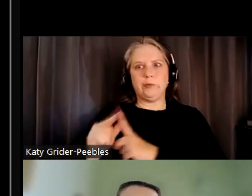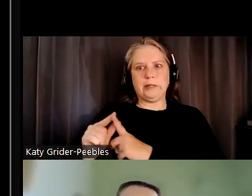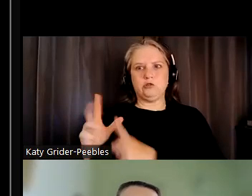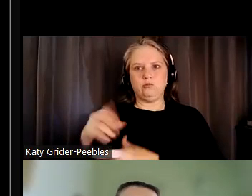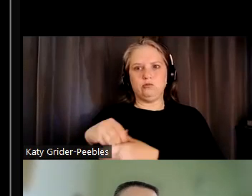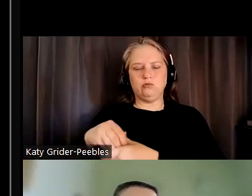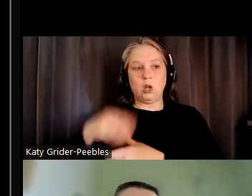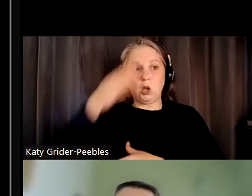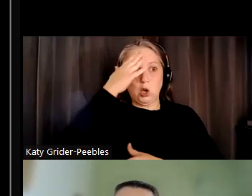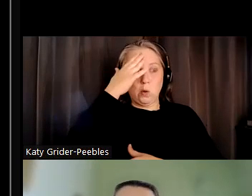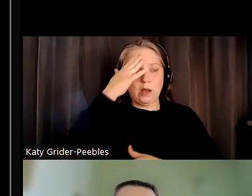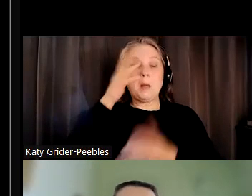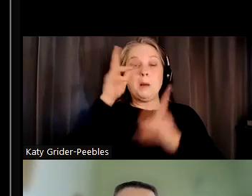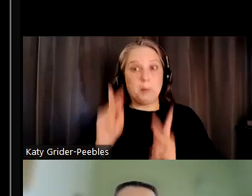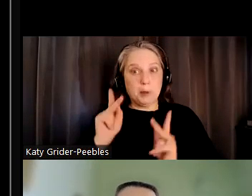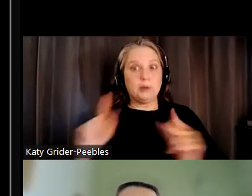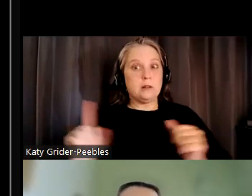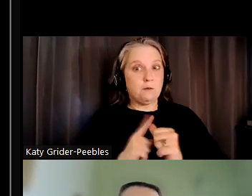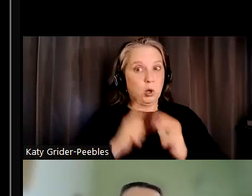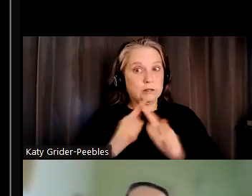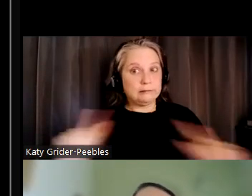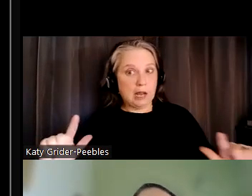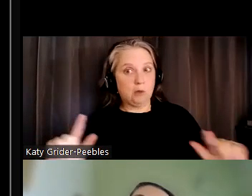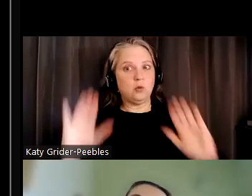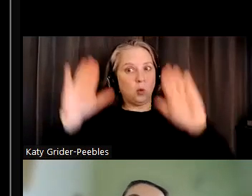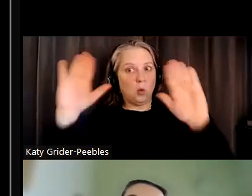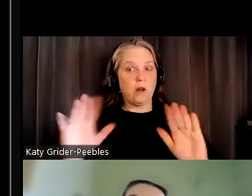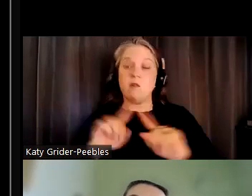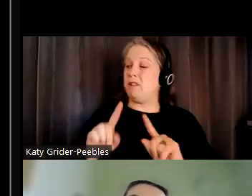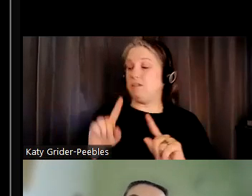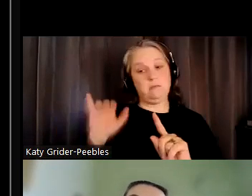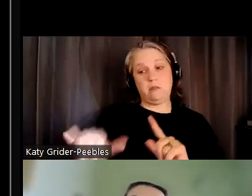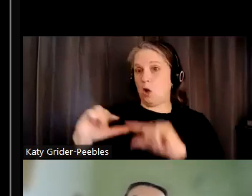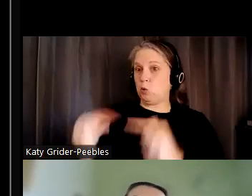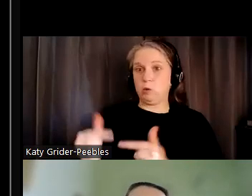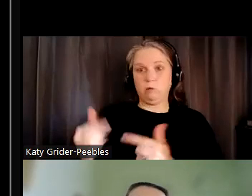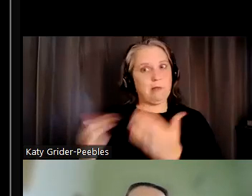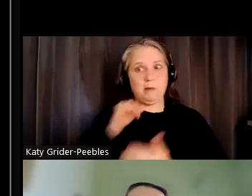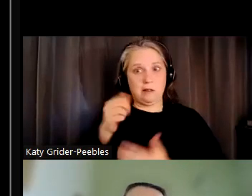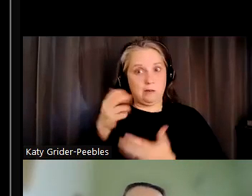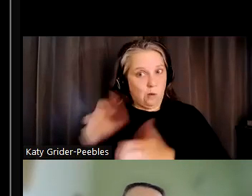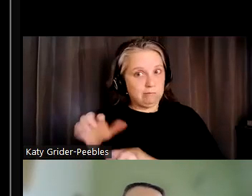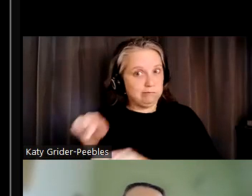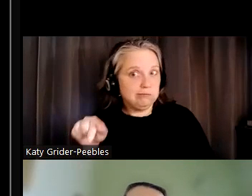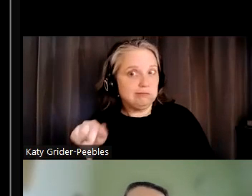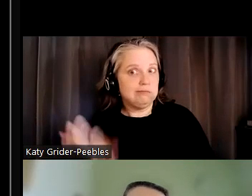first language is possible, and it may not be that group's preference. Listen to how people talk about themselves.